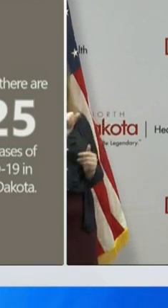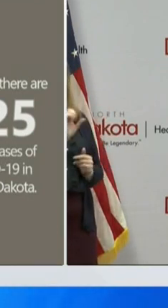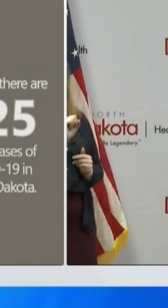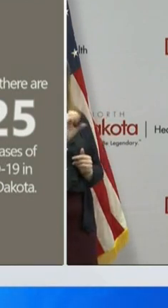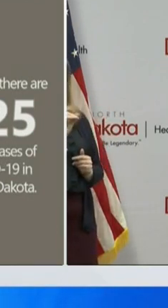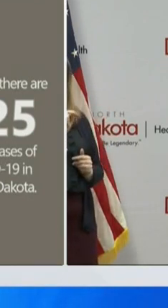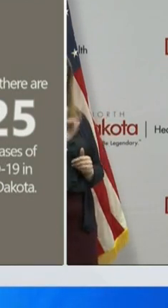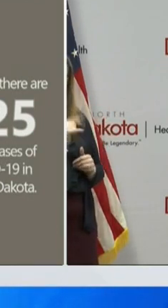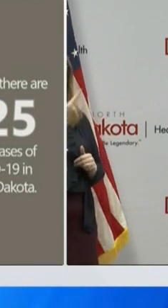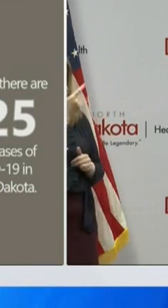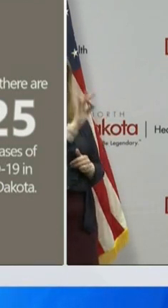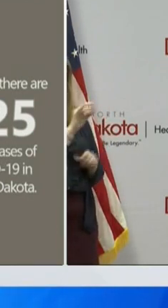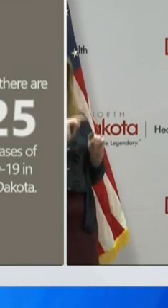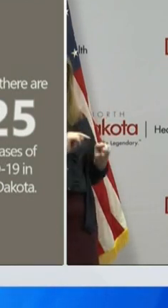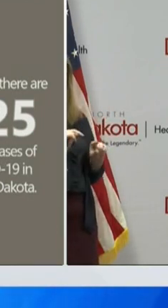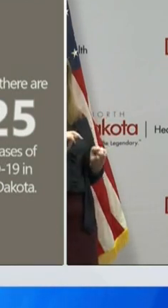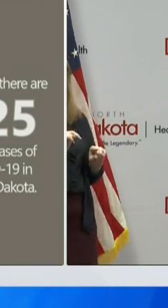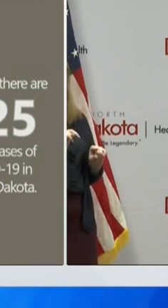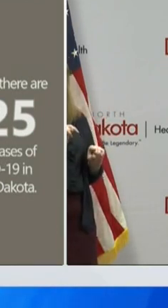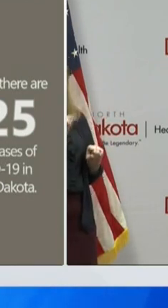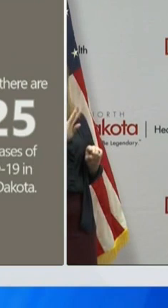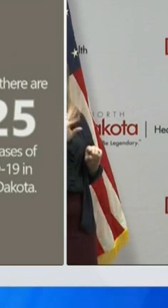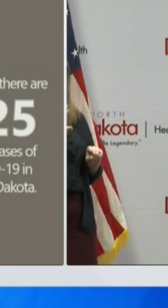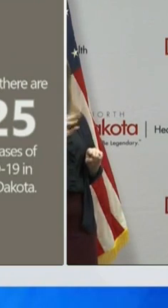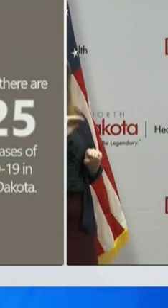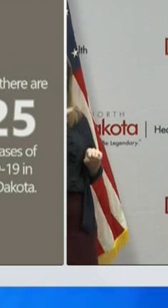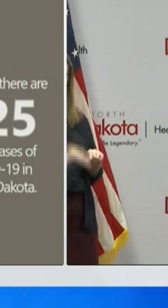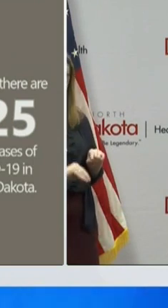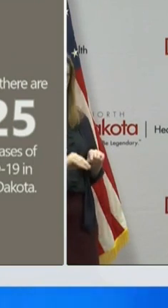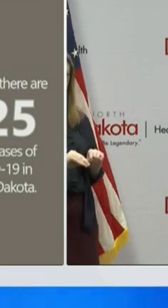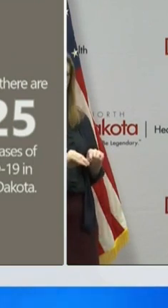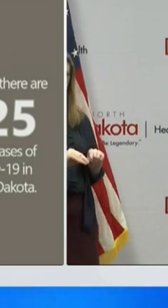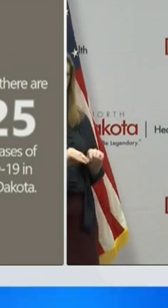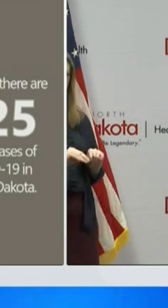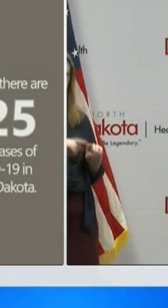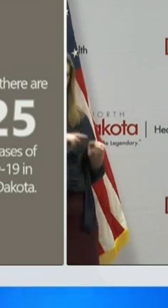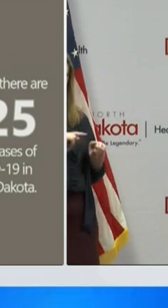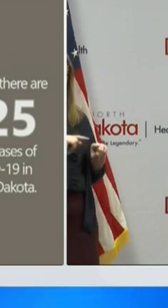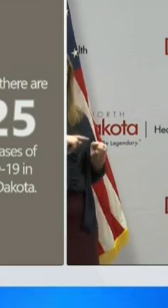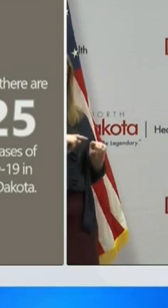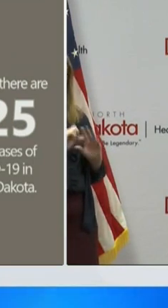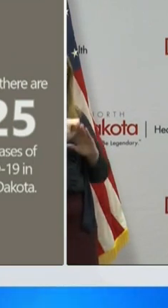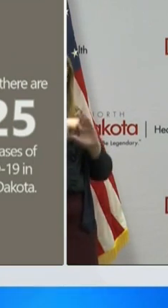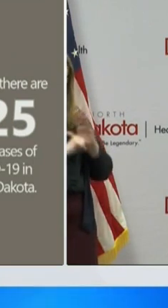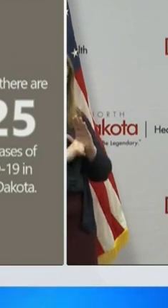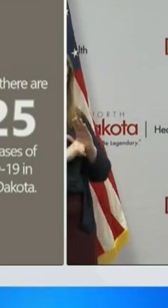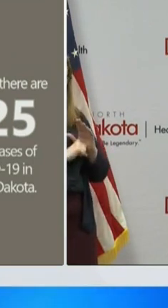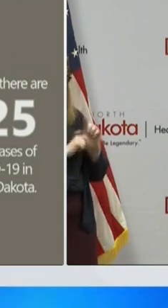ABSOLUTE NUMBERS AND YES, IN THE MOST POPULOUS COUNTY LIKE KASS